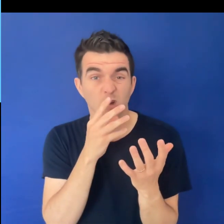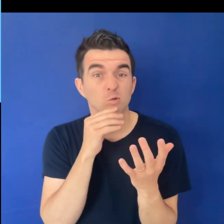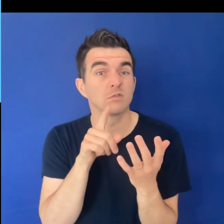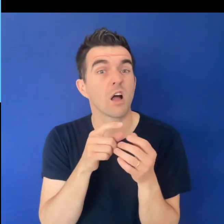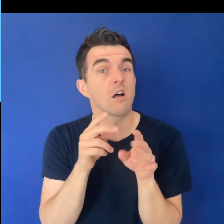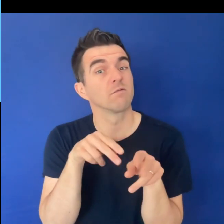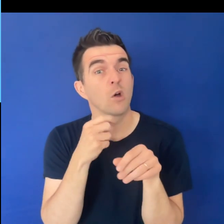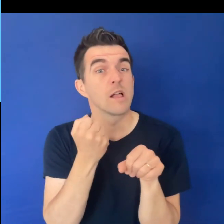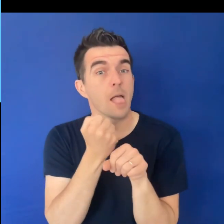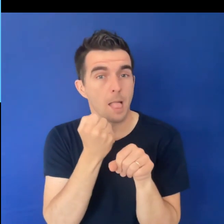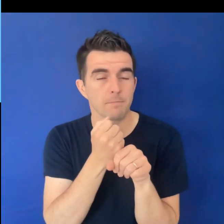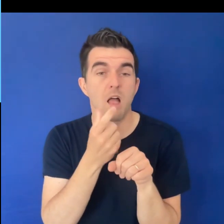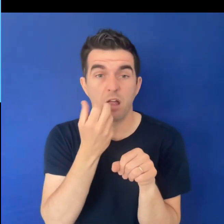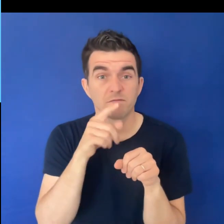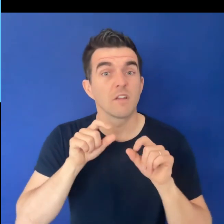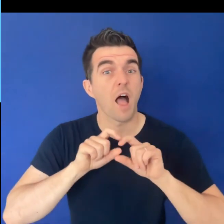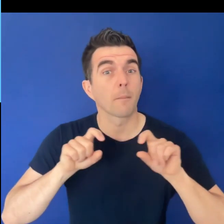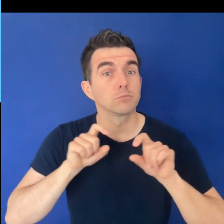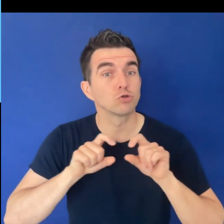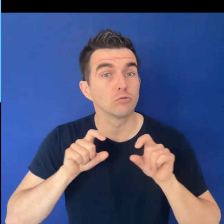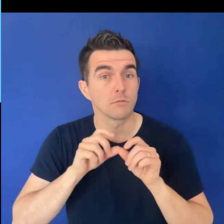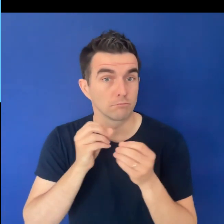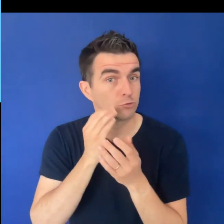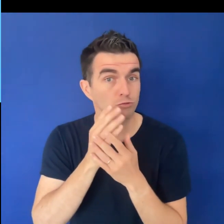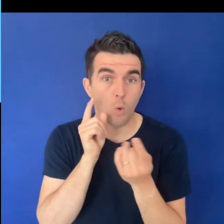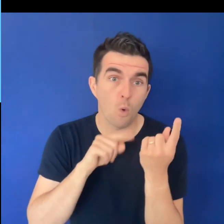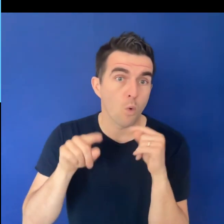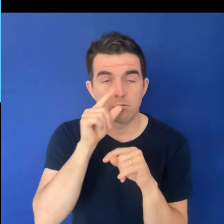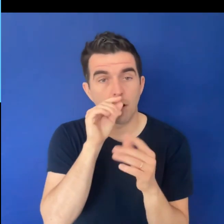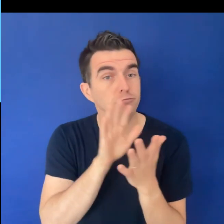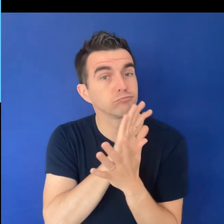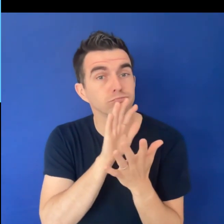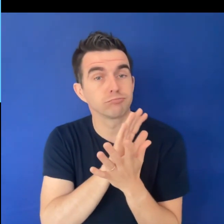We use open captioning to ensure everyone can enjoy this part of the game,